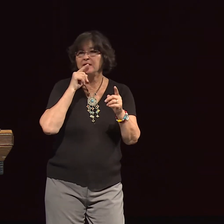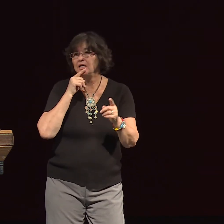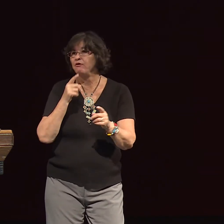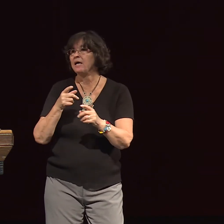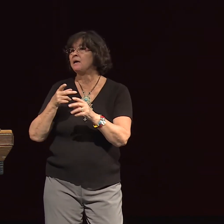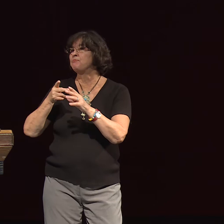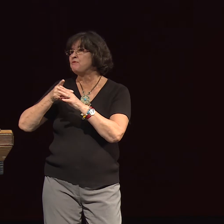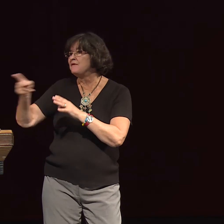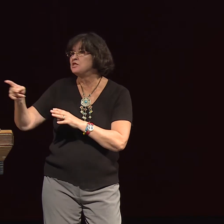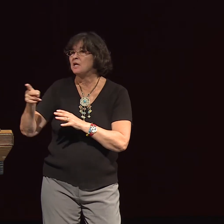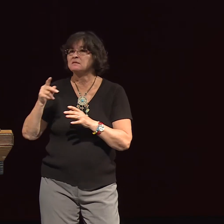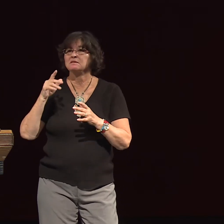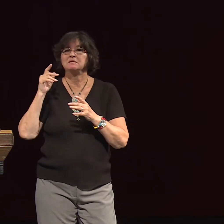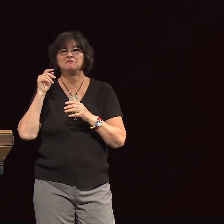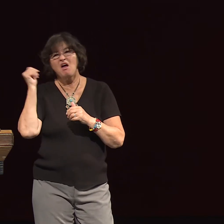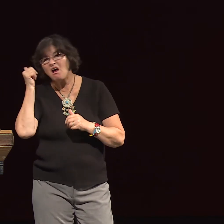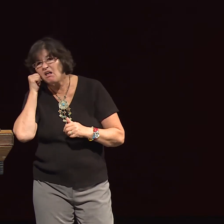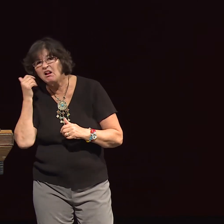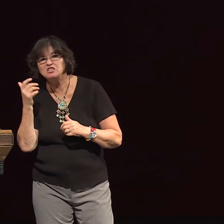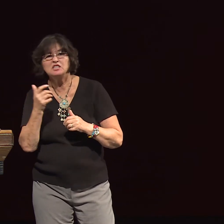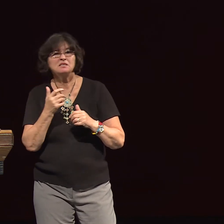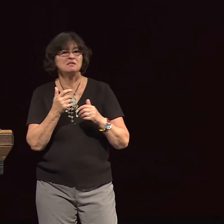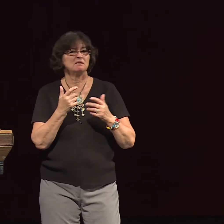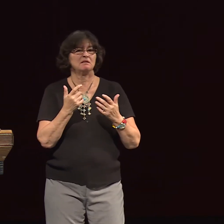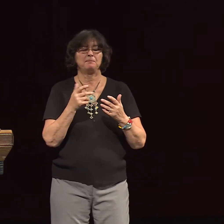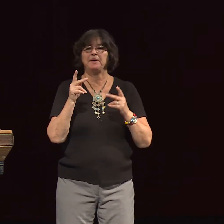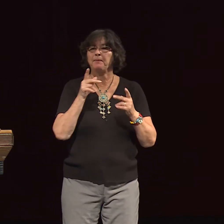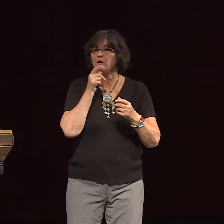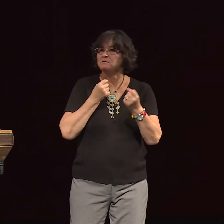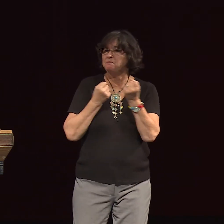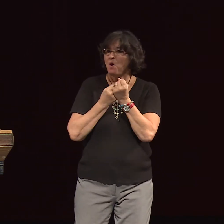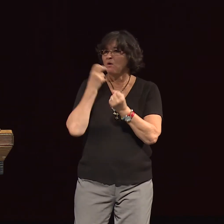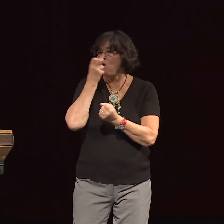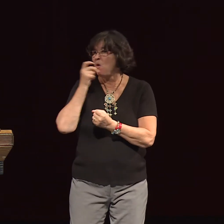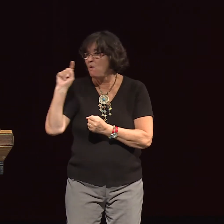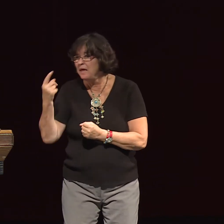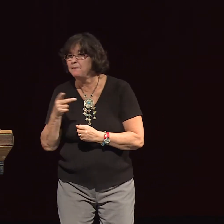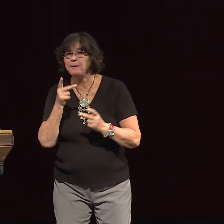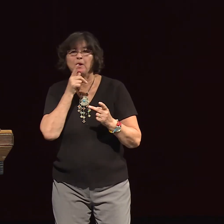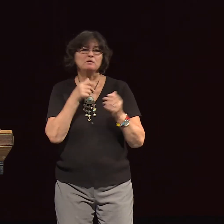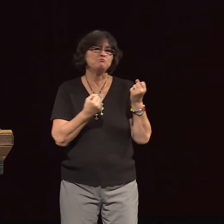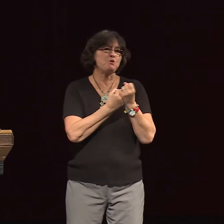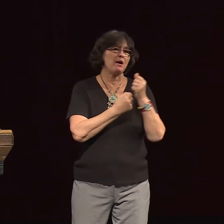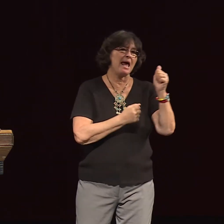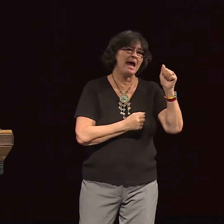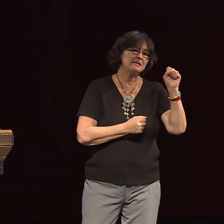representing deaf fields, deaf professionals, hearing professionals, audiologists,